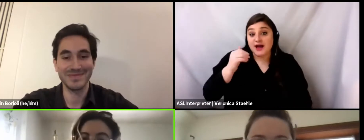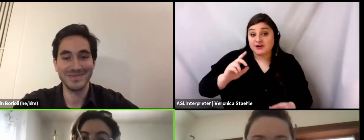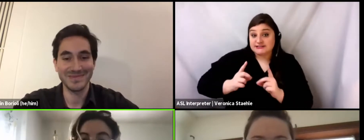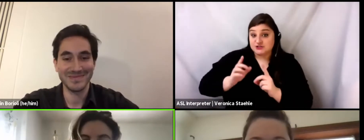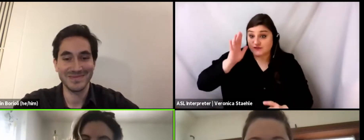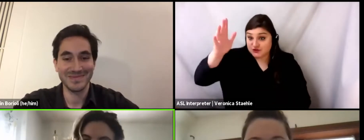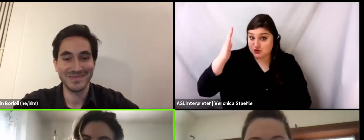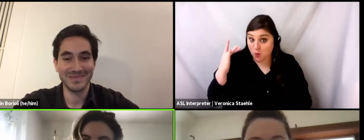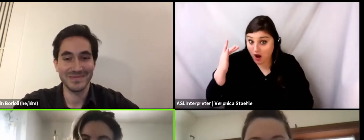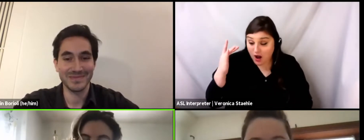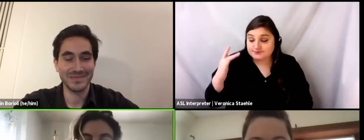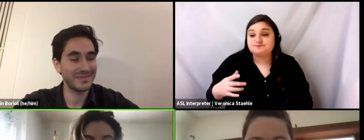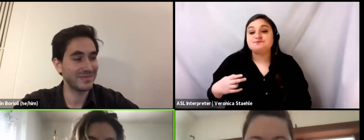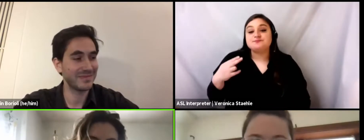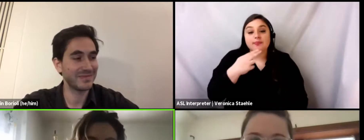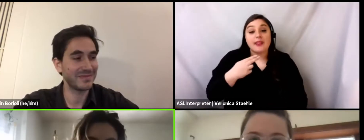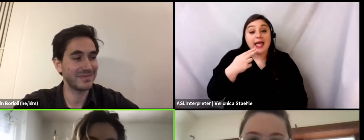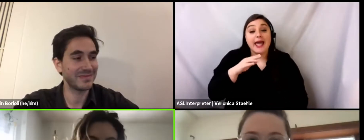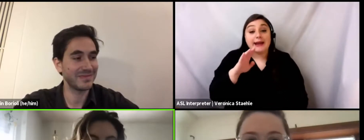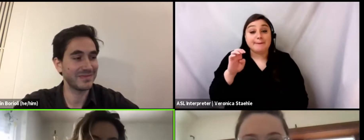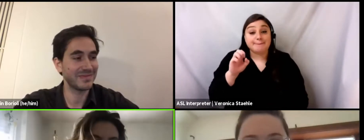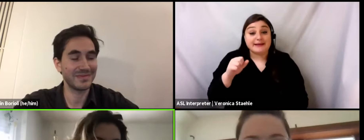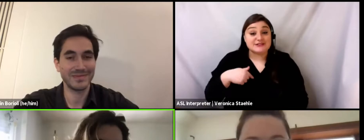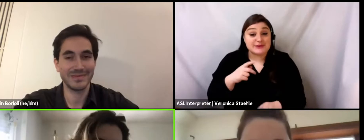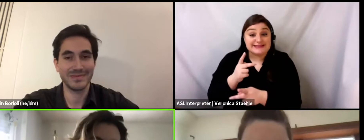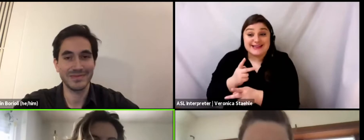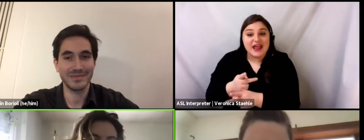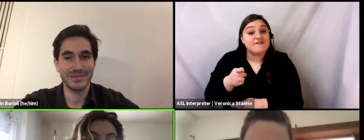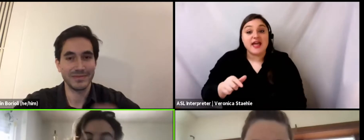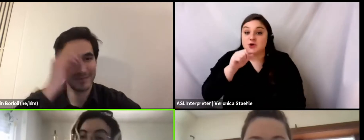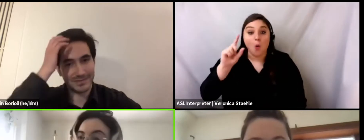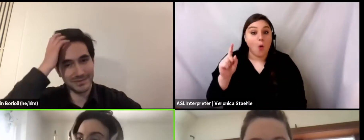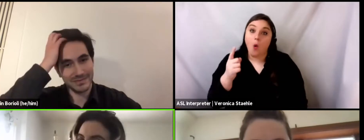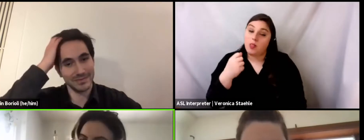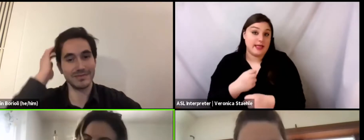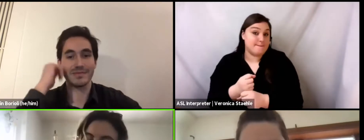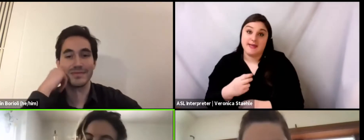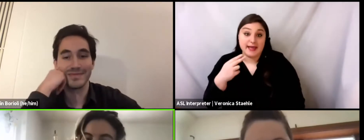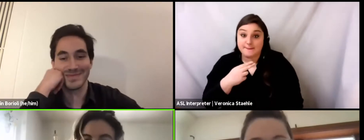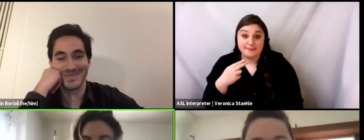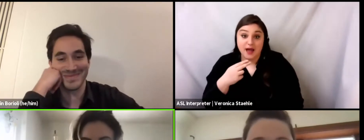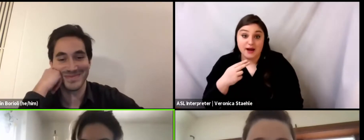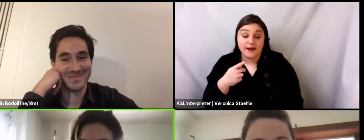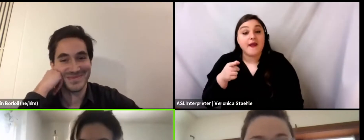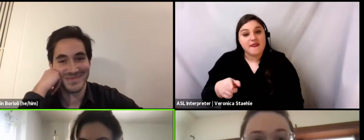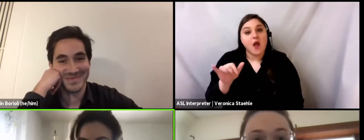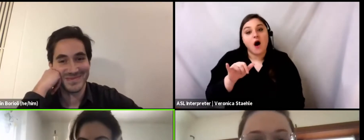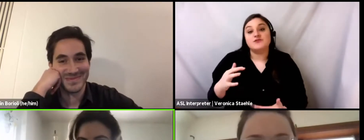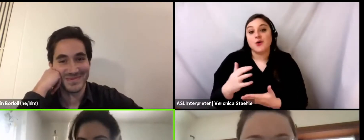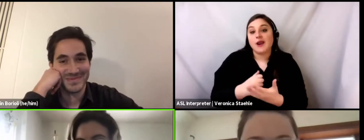honeybees that we take care of aren't just honey yielding. They're also data yielding. So that is